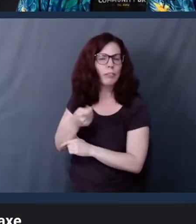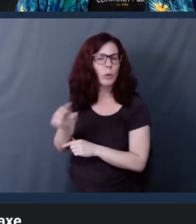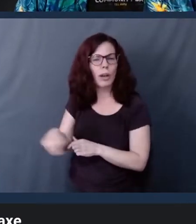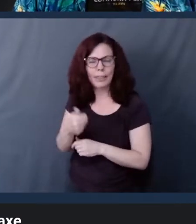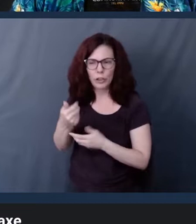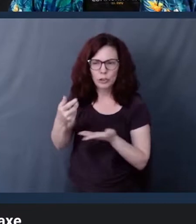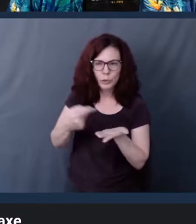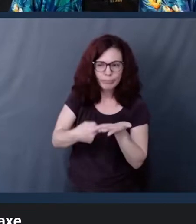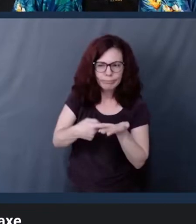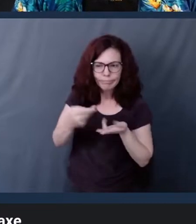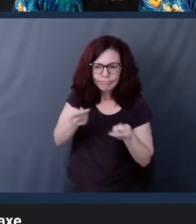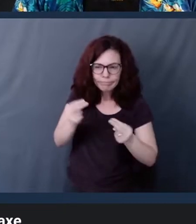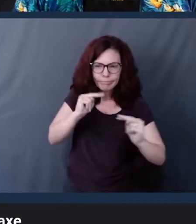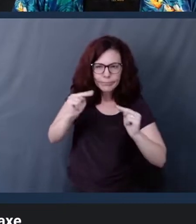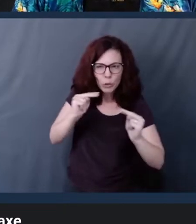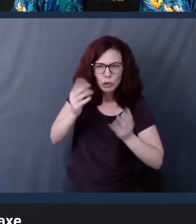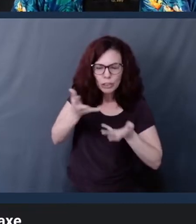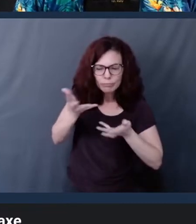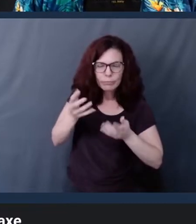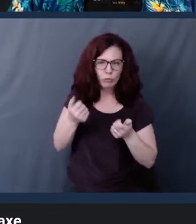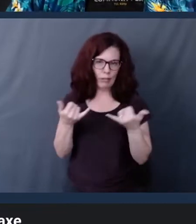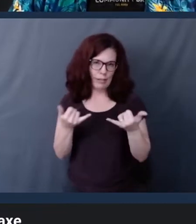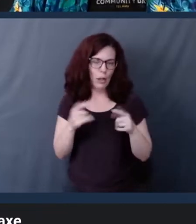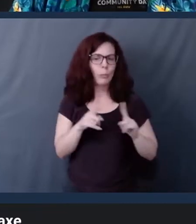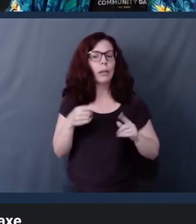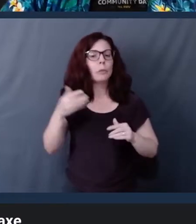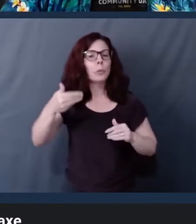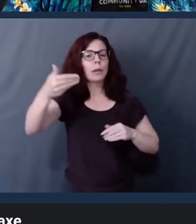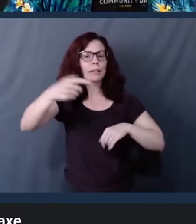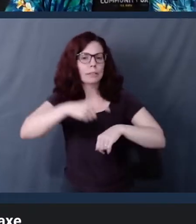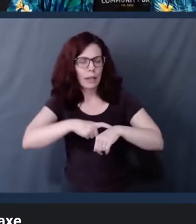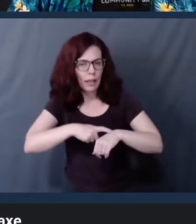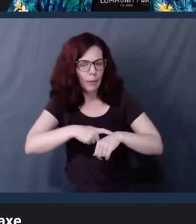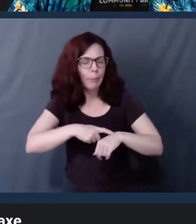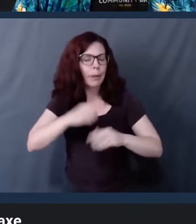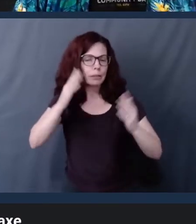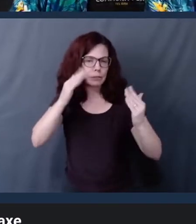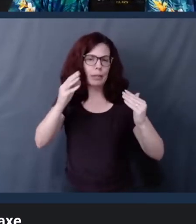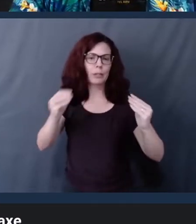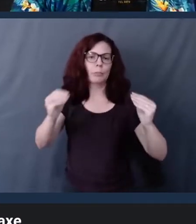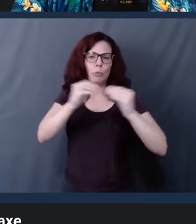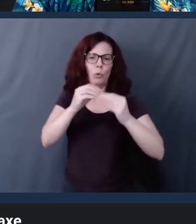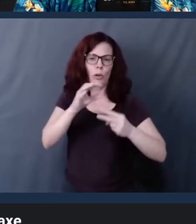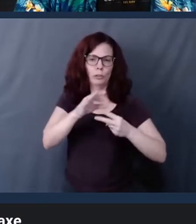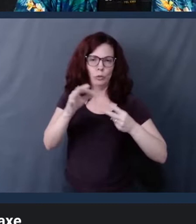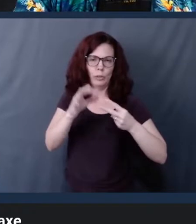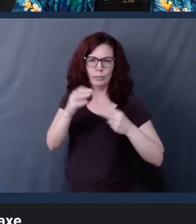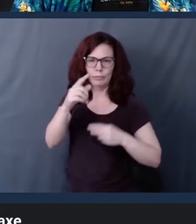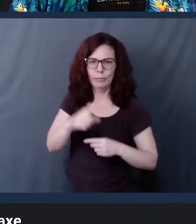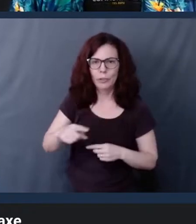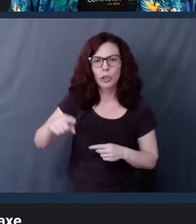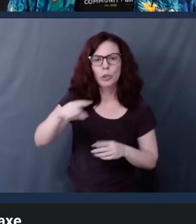where over time you can expect the number of different choices available to you when it comes to Panorama hardware.